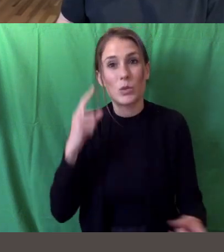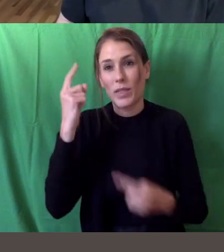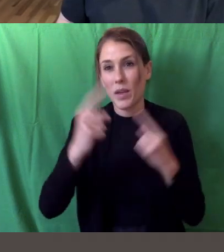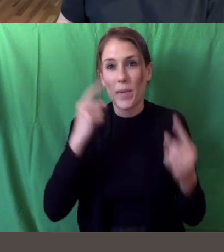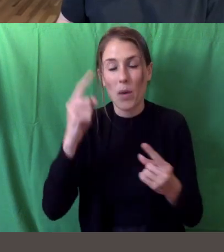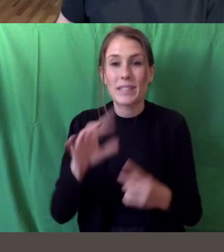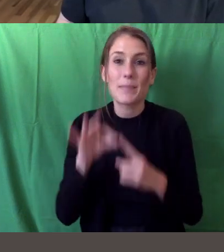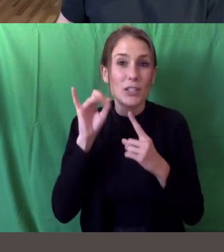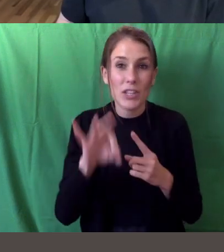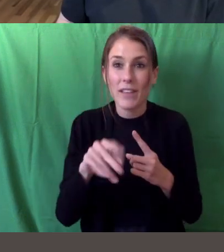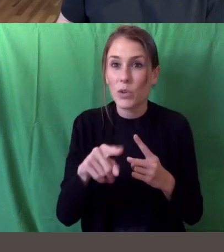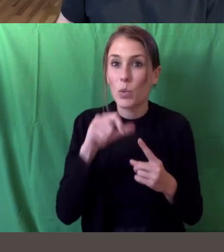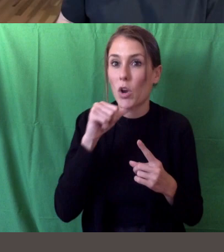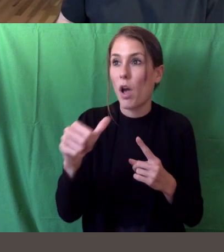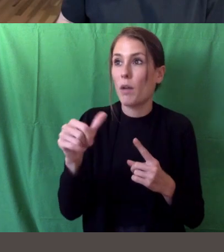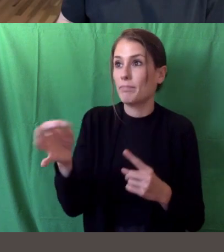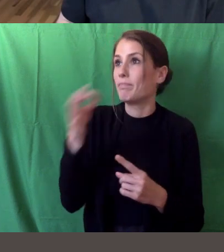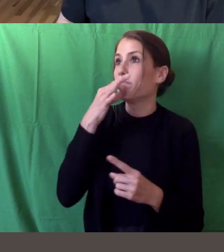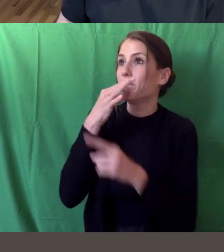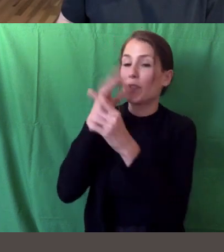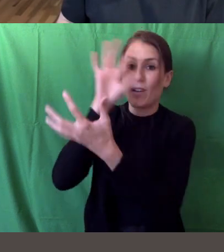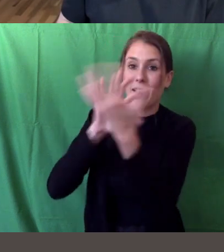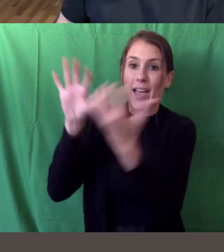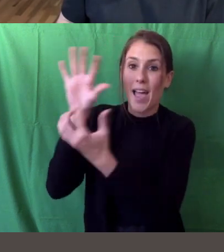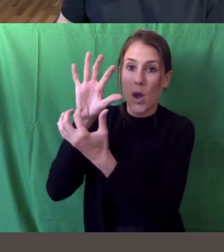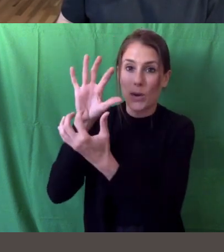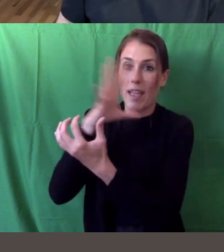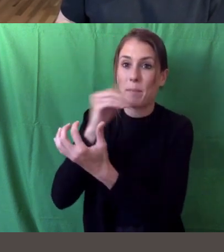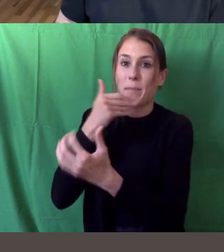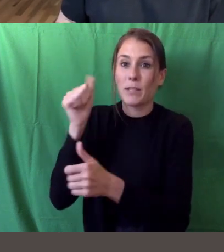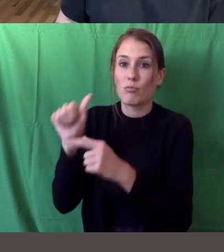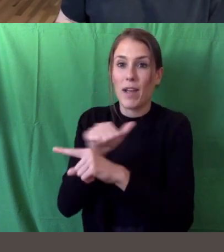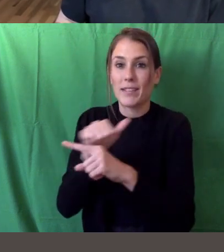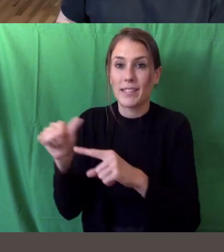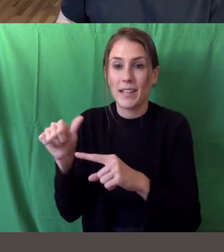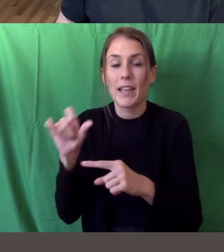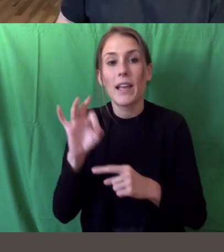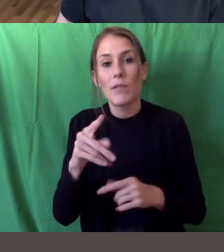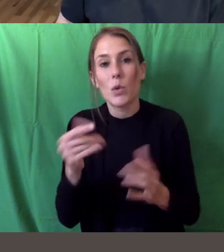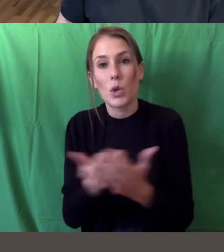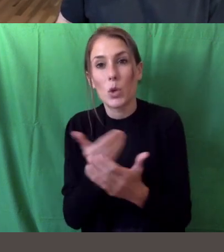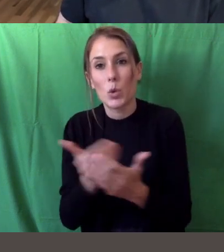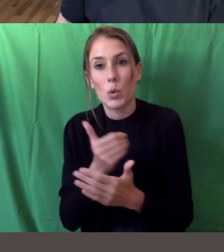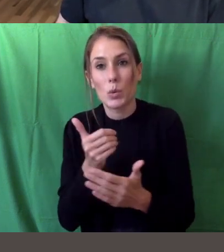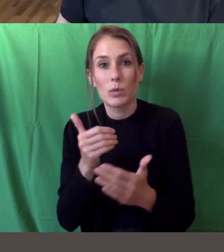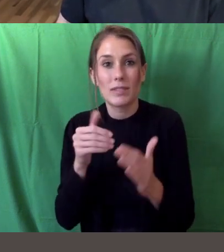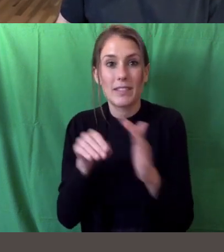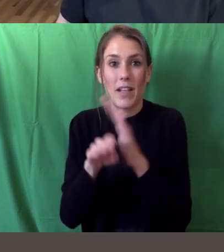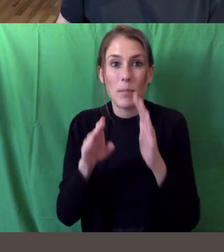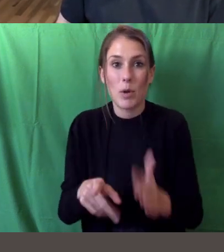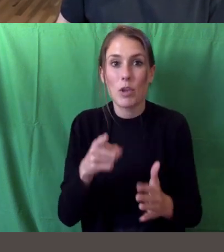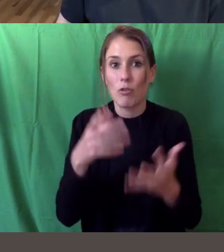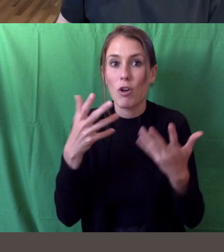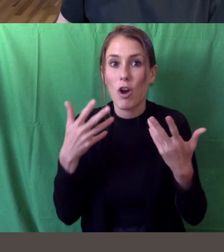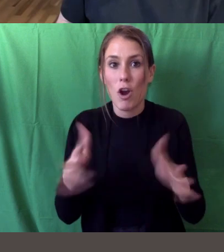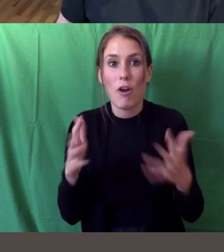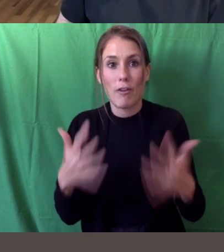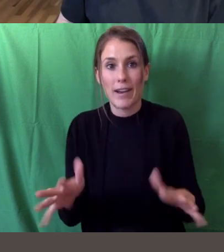especially if you aren't well-versed in cloud architecture and best practices. If you're a new developer, you're already inundated with learning how to write Python.